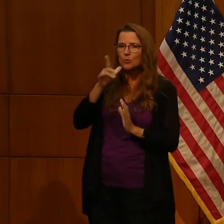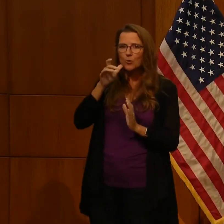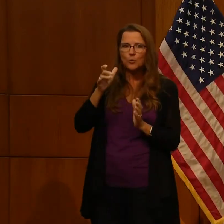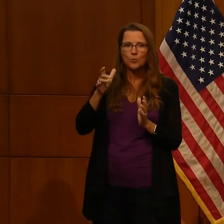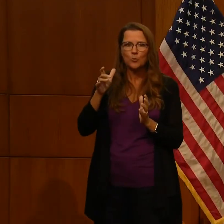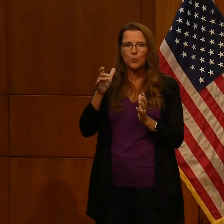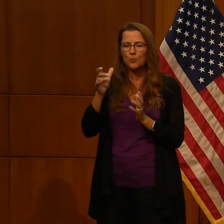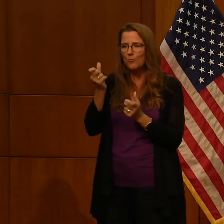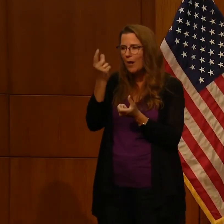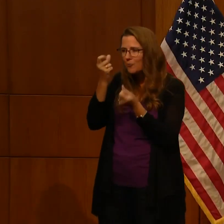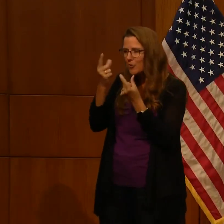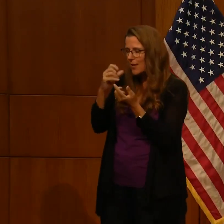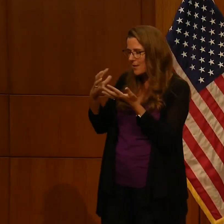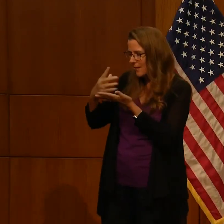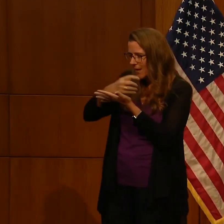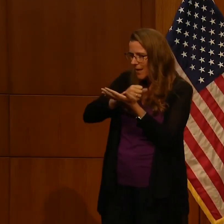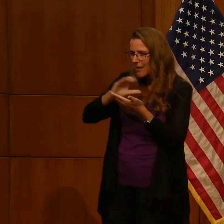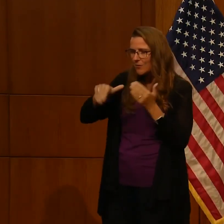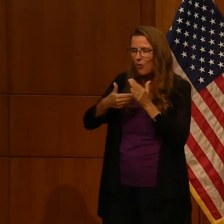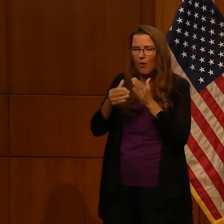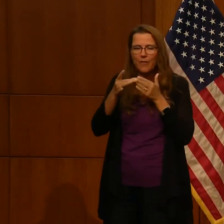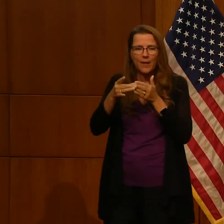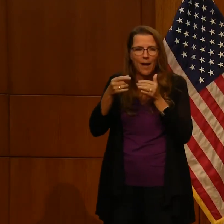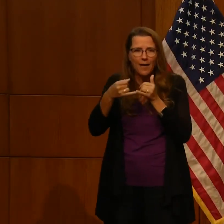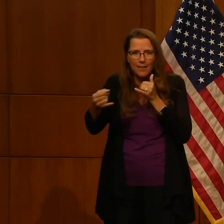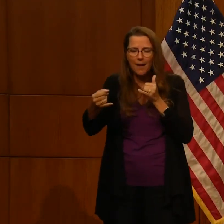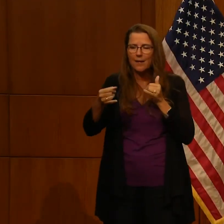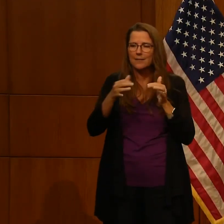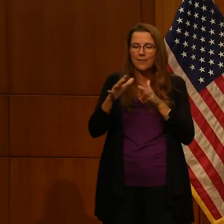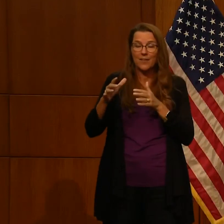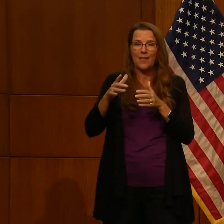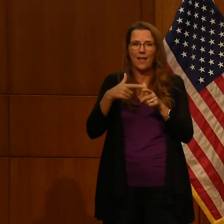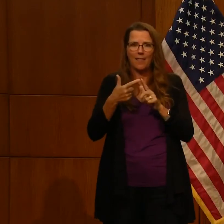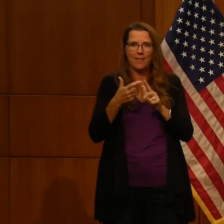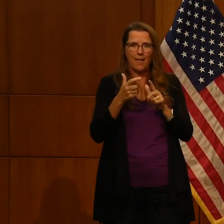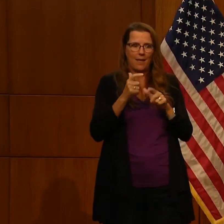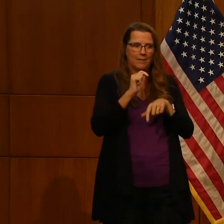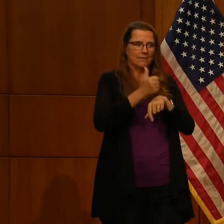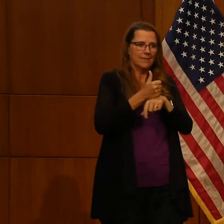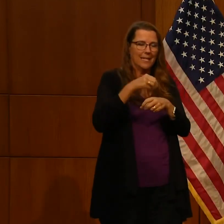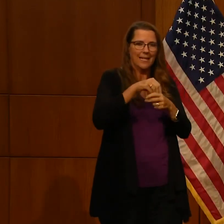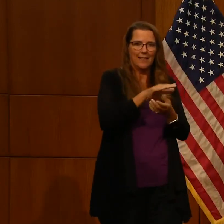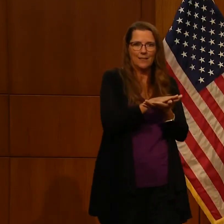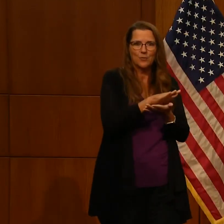EVERYBODY ELSE WHO INTERPRET ALL OF THESE GUIDELINES ALL OF THE MITIGATION STRATEGIES AND